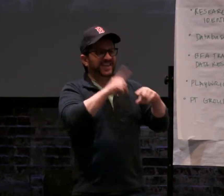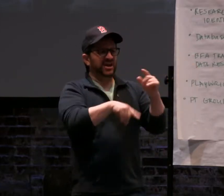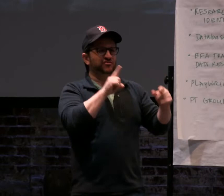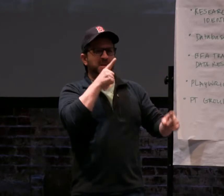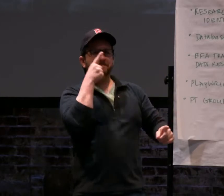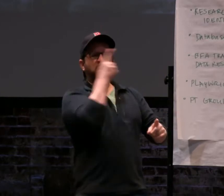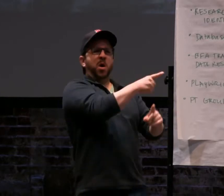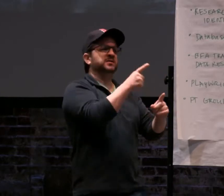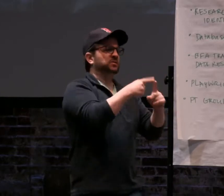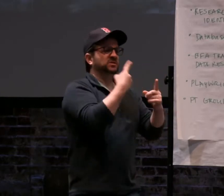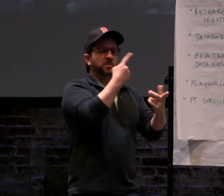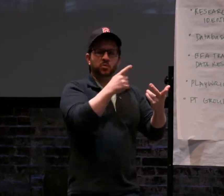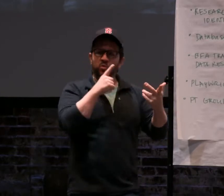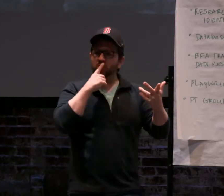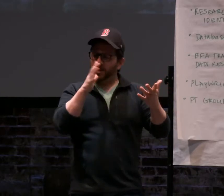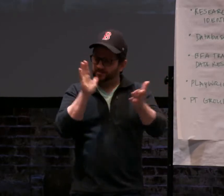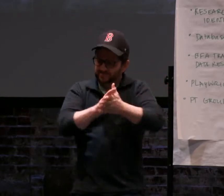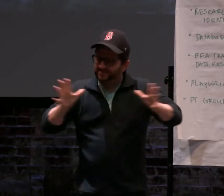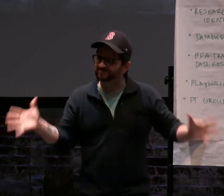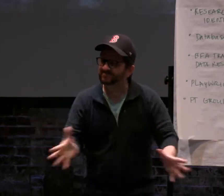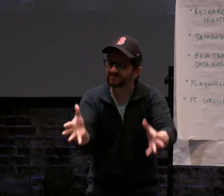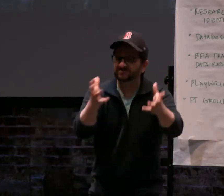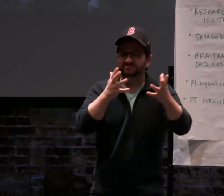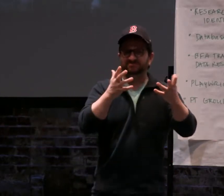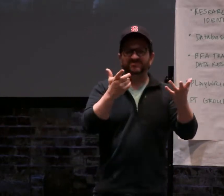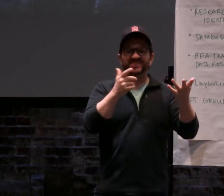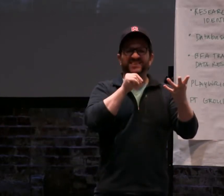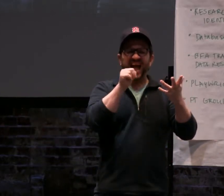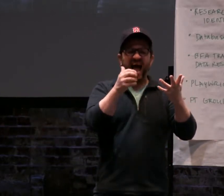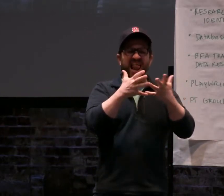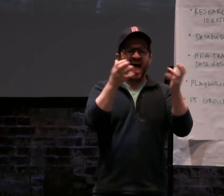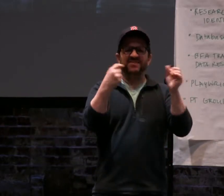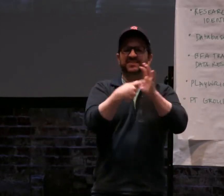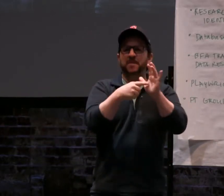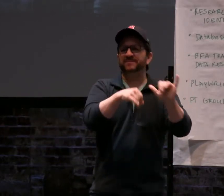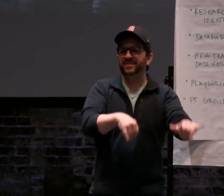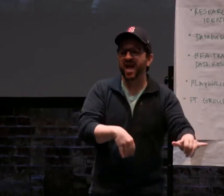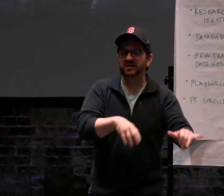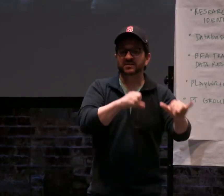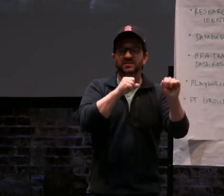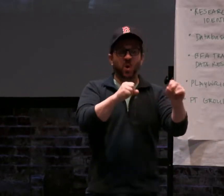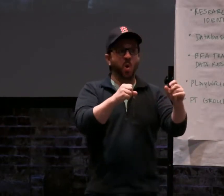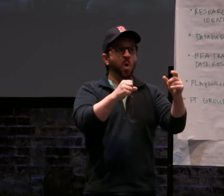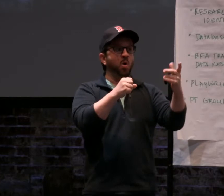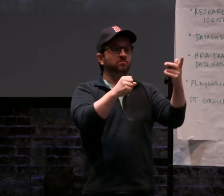It's been individuals, highlights. But there hasn't been something